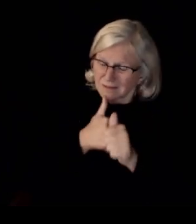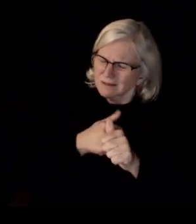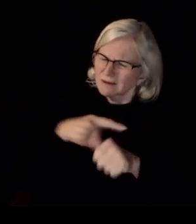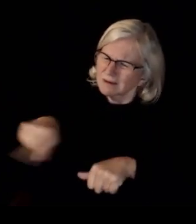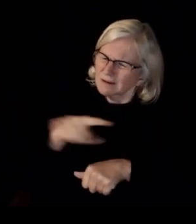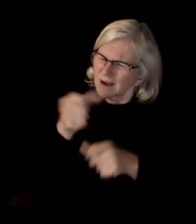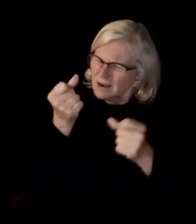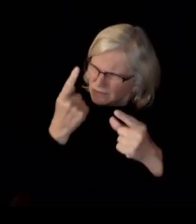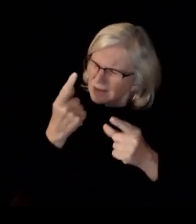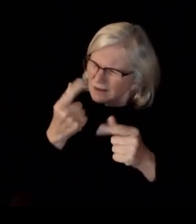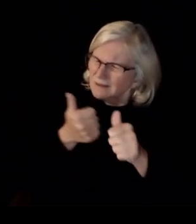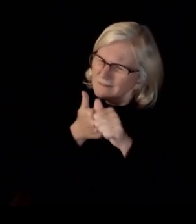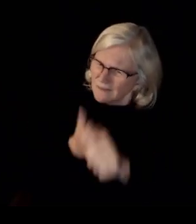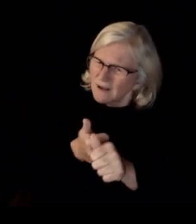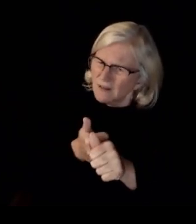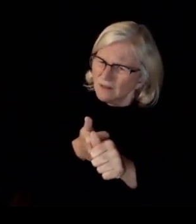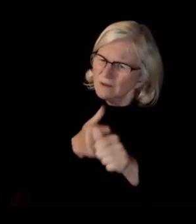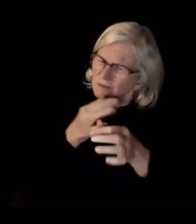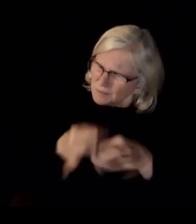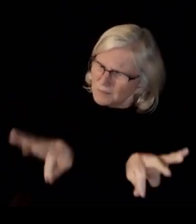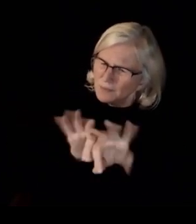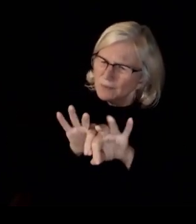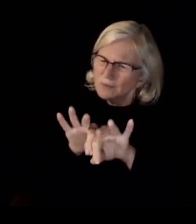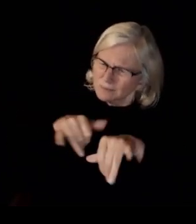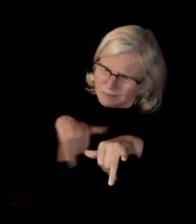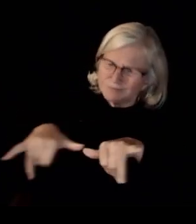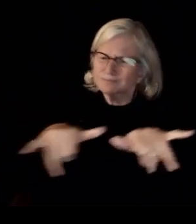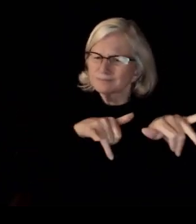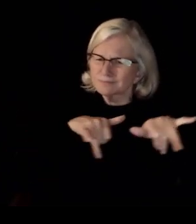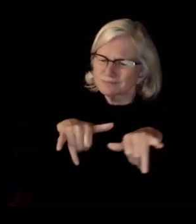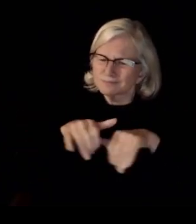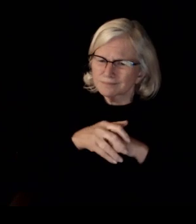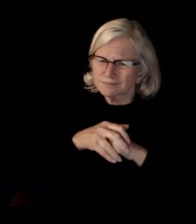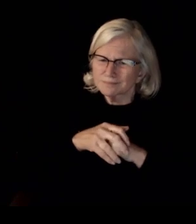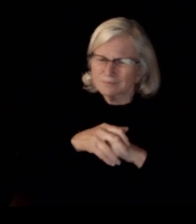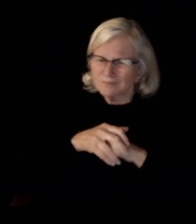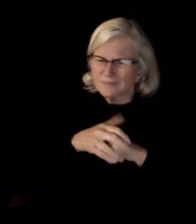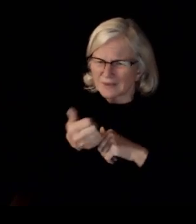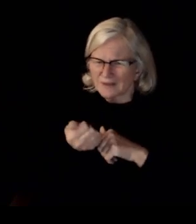the other day i have a requirement to help enforce the mandate by making it clear to